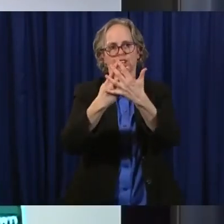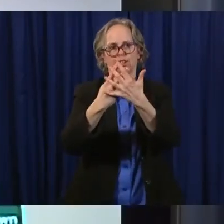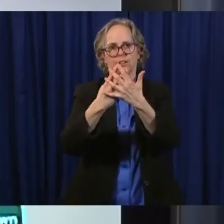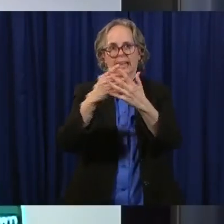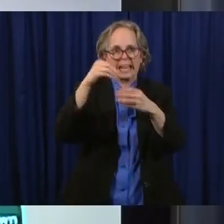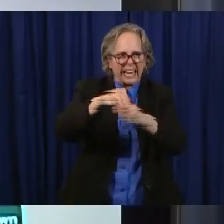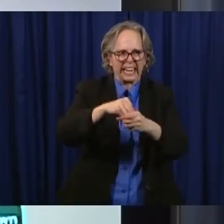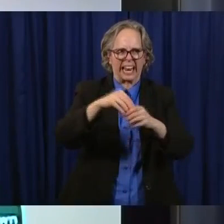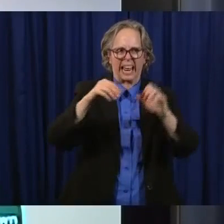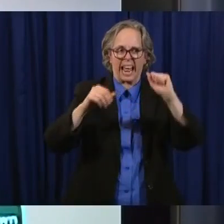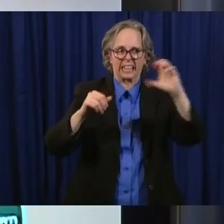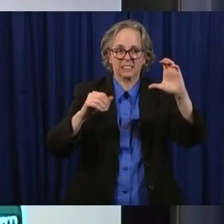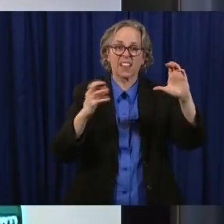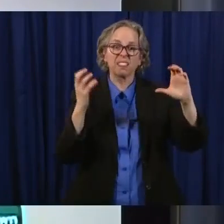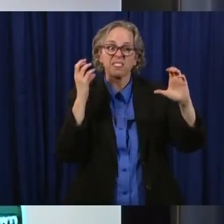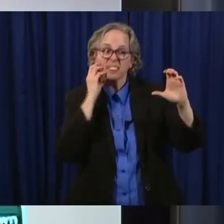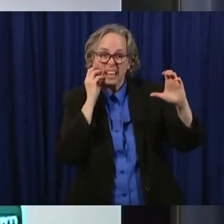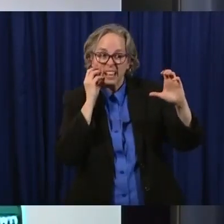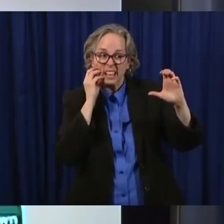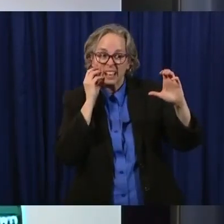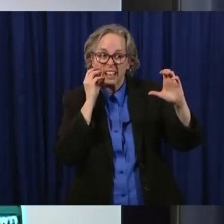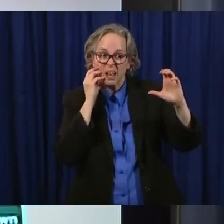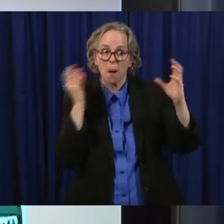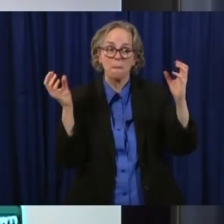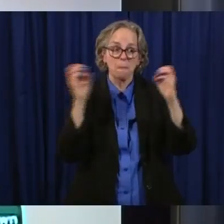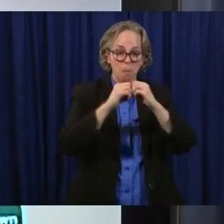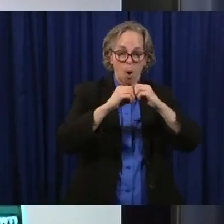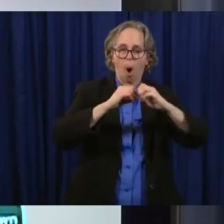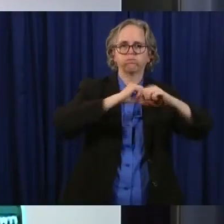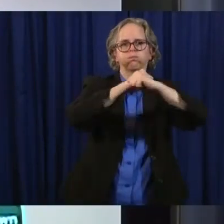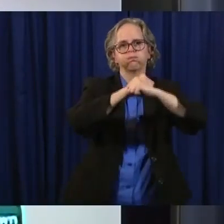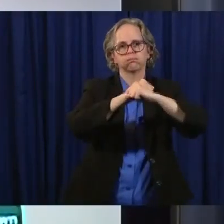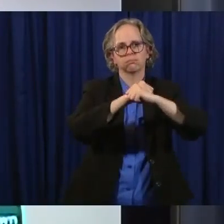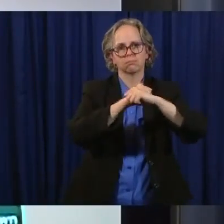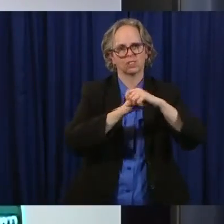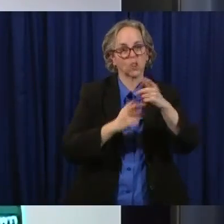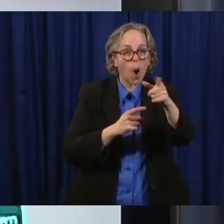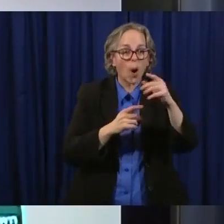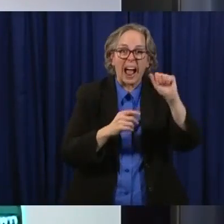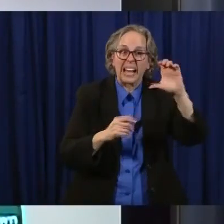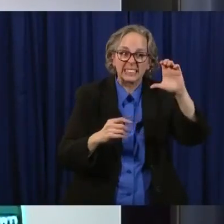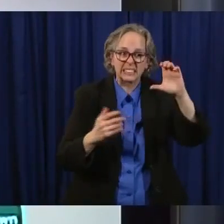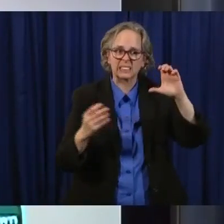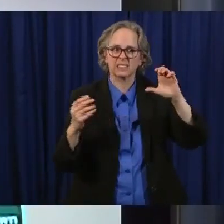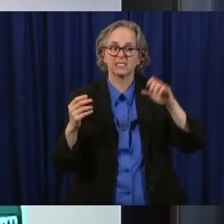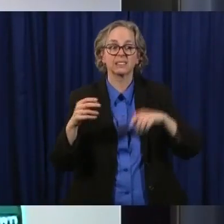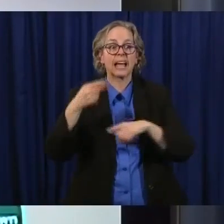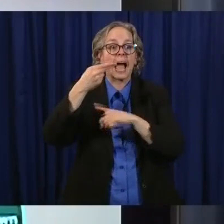AIR? AGAIN, THE SIMPLEST SOLUTIONS ARE THE ONES THAT ARE USUALLY THE BEST, FILTERS DO A VERY GOOD JOB. THE THICKER THE FILTER,